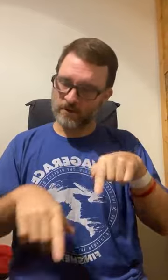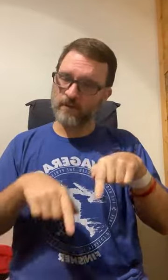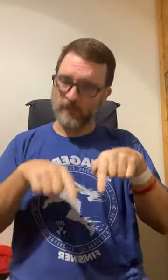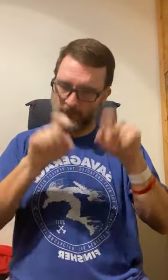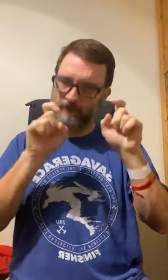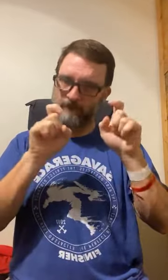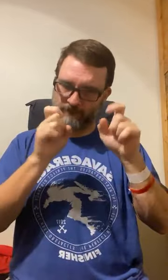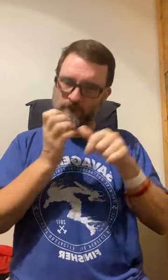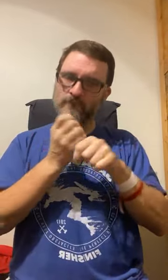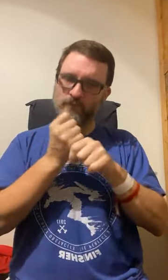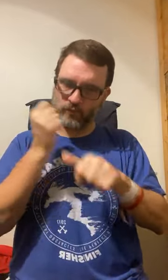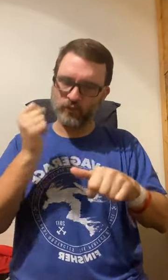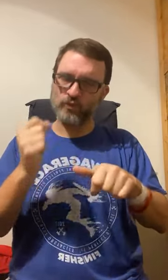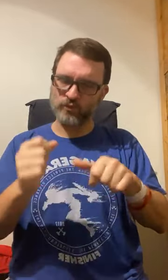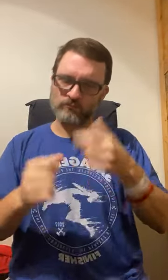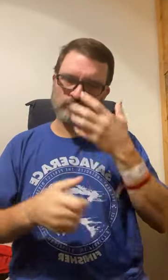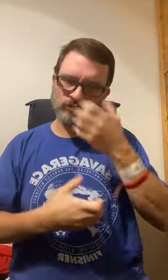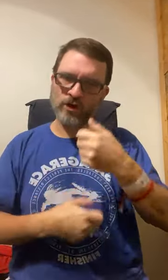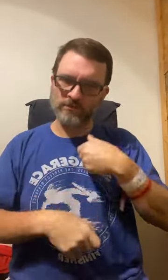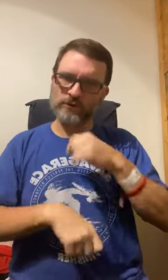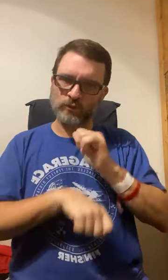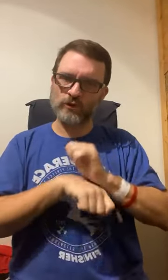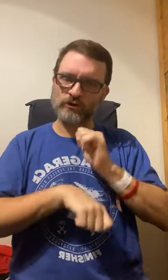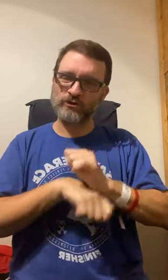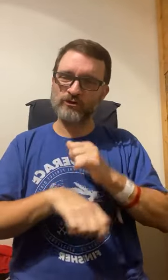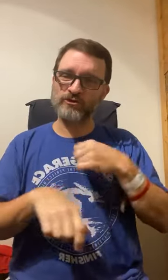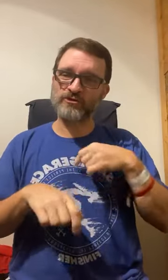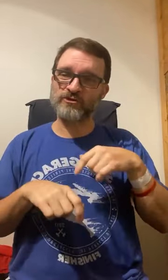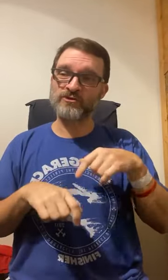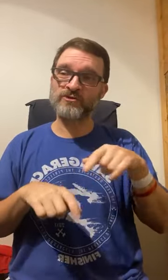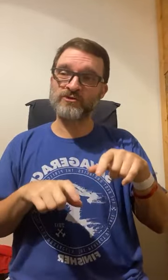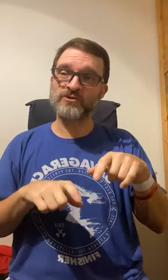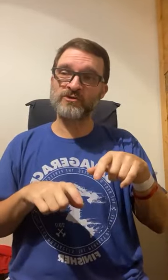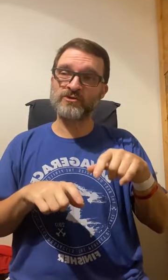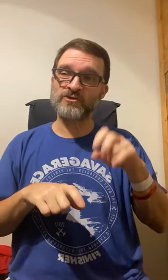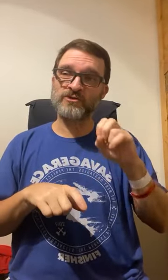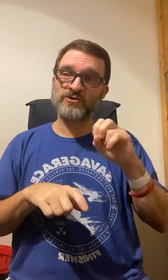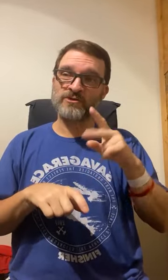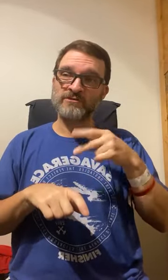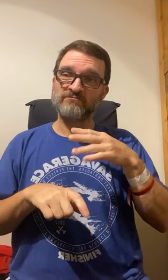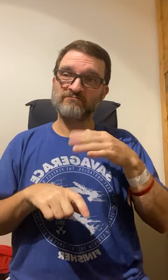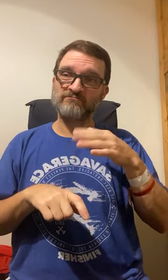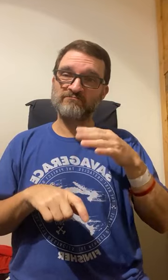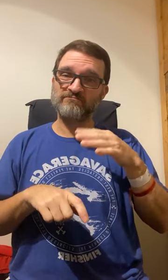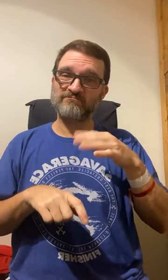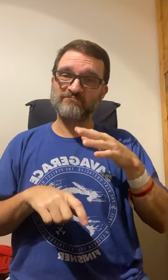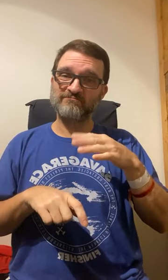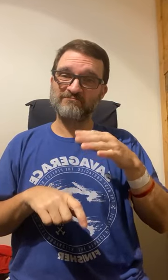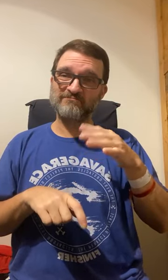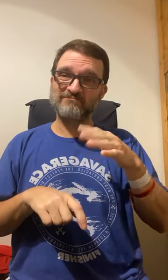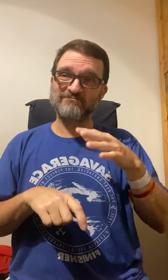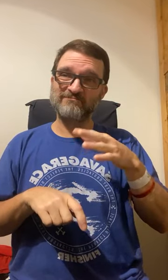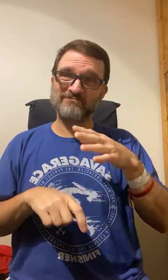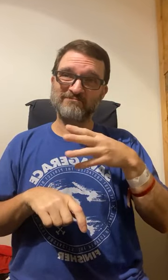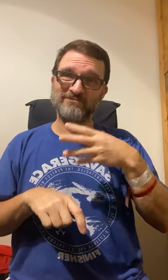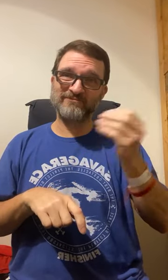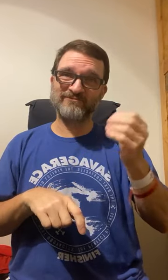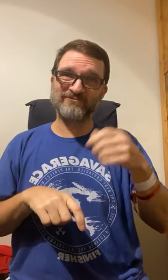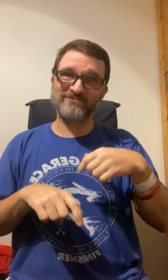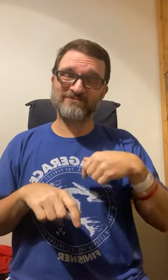The nurse said yes. Legs up in squat position and do bowel movement. Trust me, it works. So I said Ok. and the nurse left the bathroom.